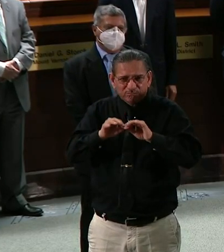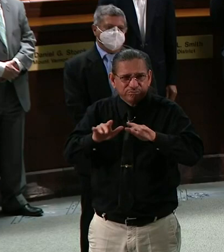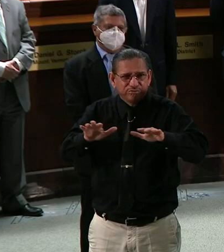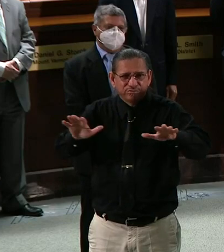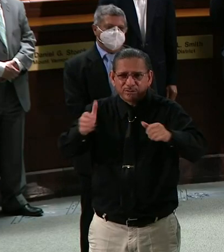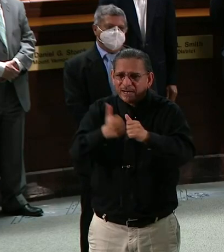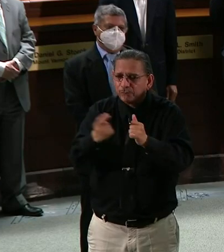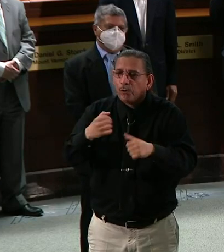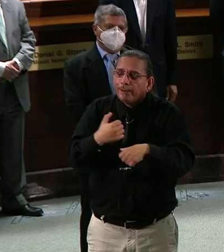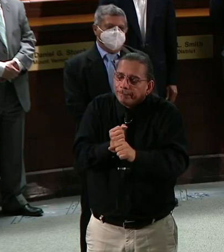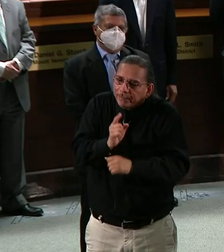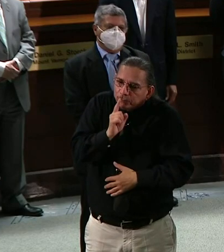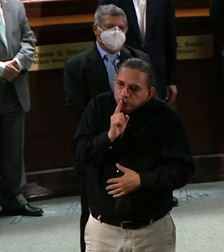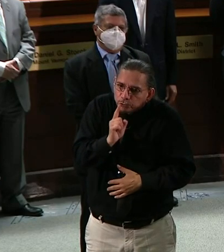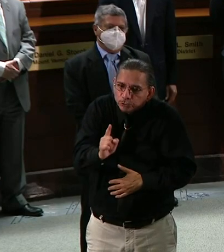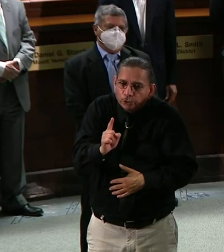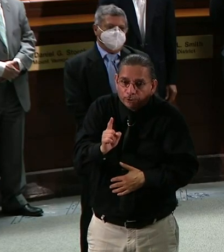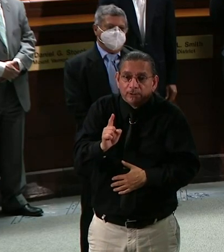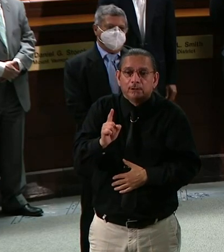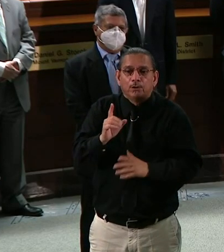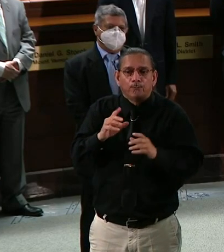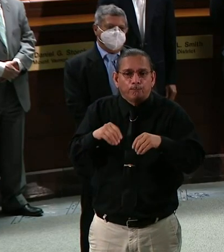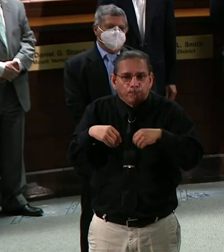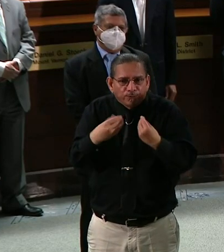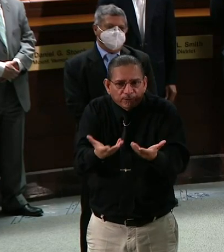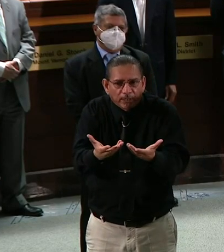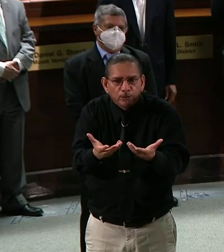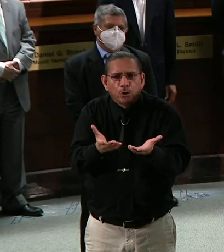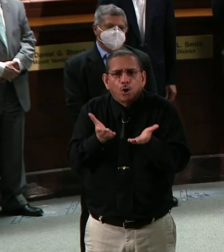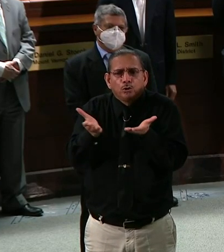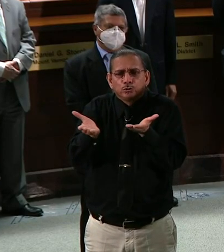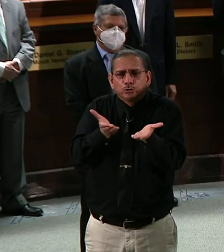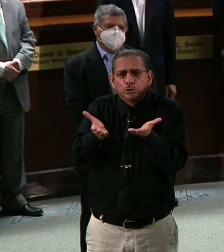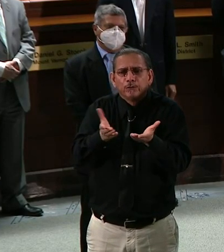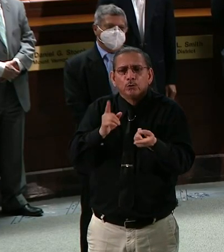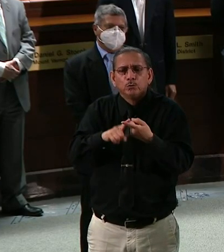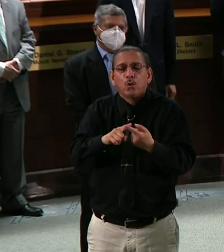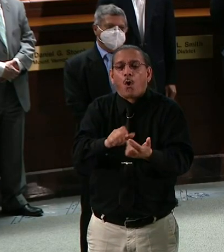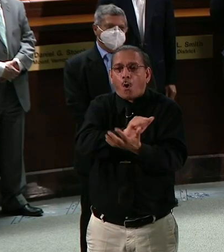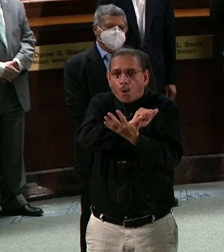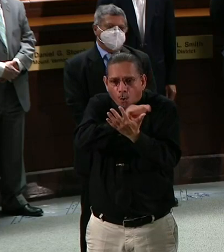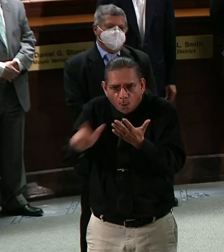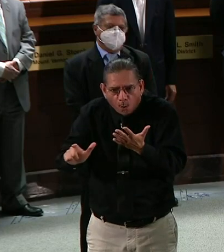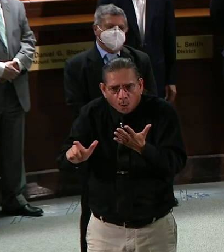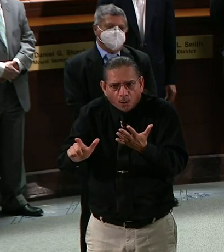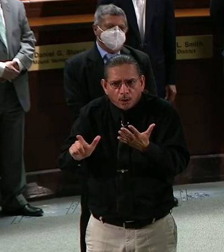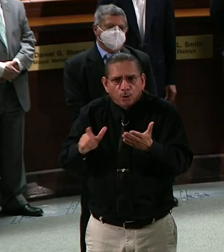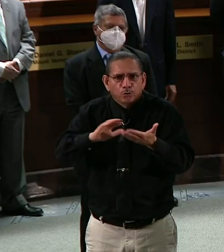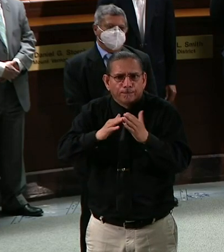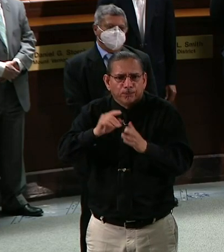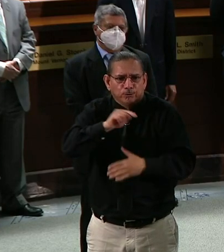TO THIS POINT DO THAT. BUT I THINK THAT. THANK ARE SOCIETY